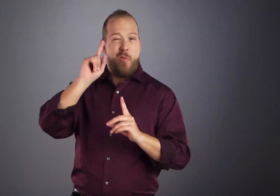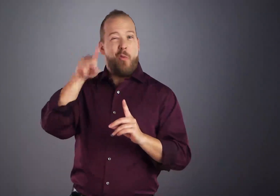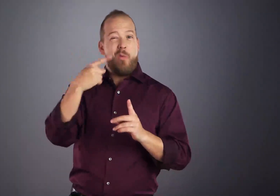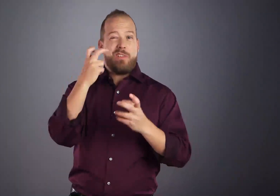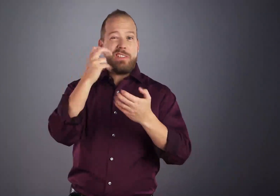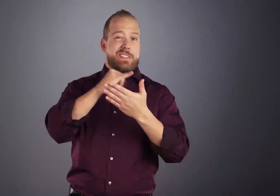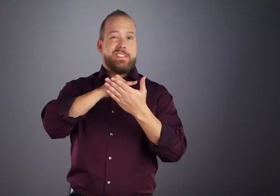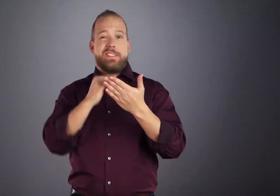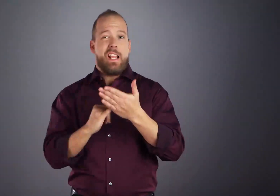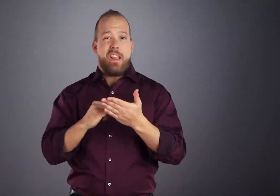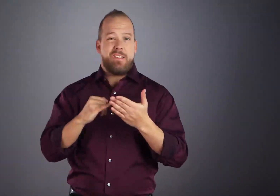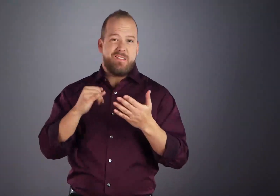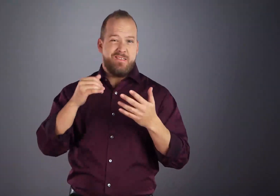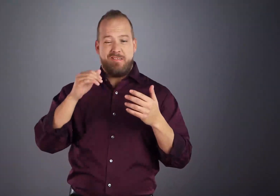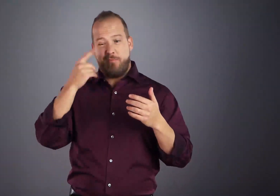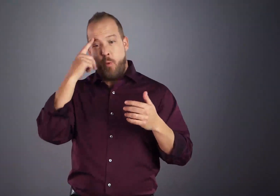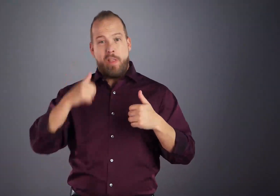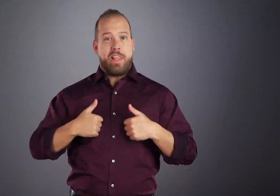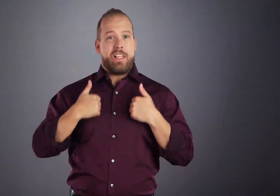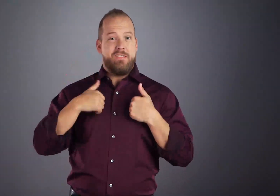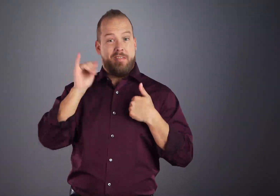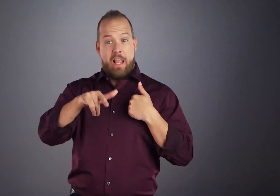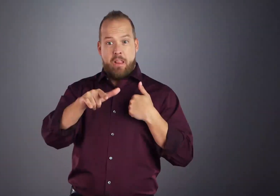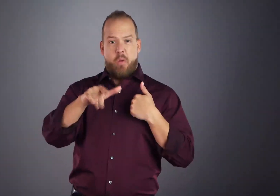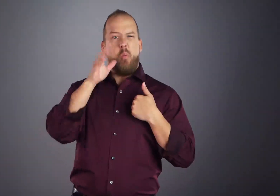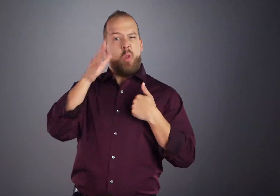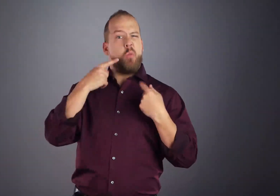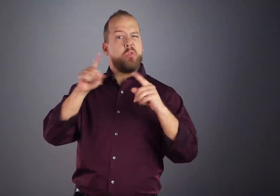I would be amazingly lifted up and set on my feet.